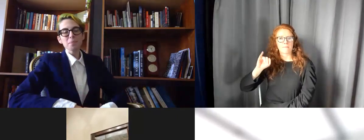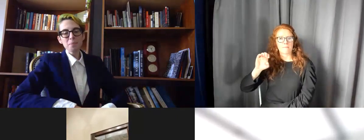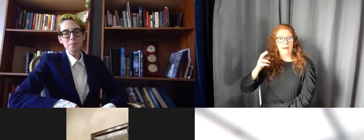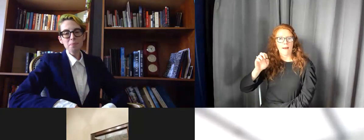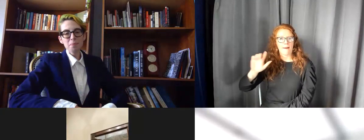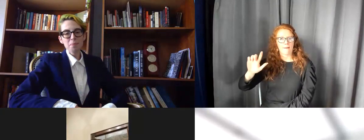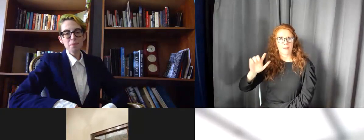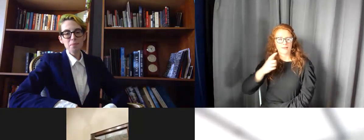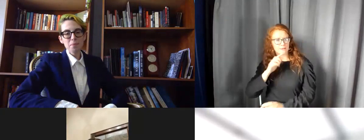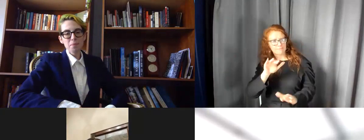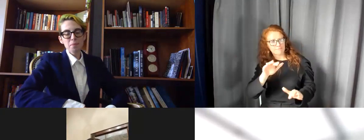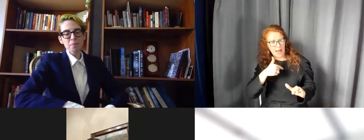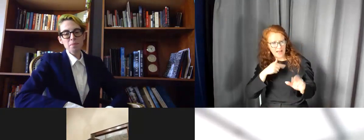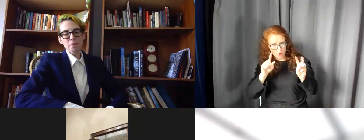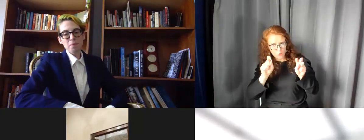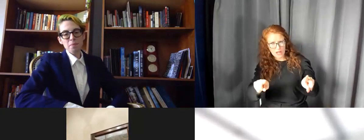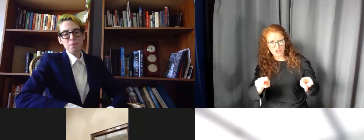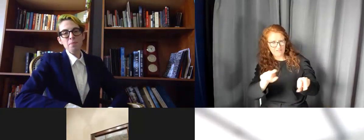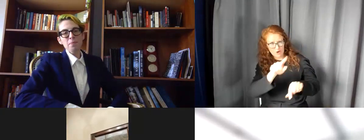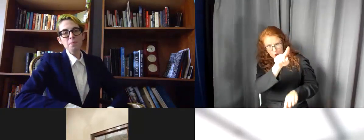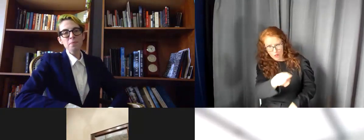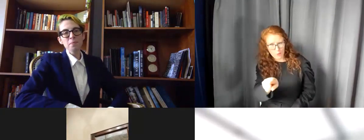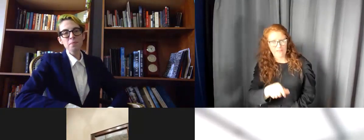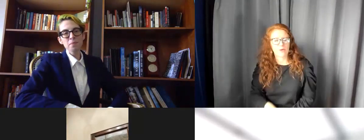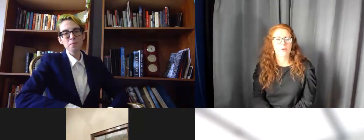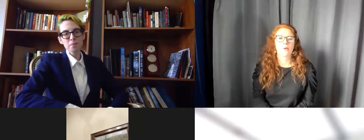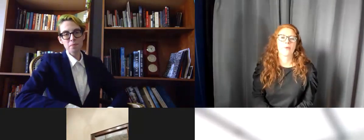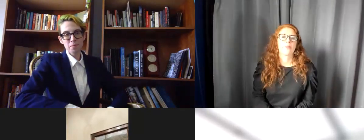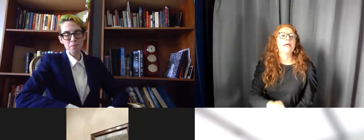Michael Libby: if you could tell your younger self something